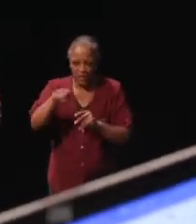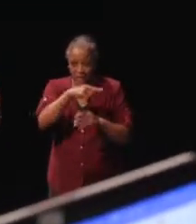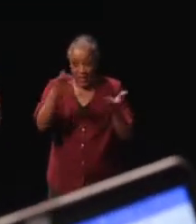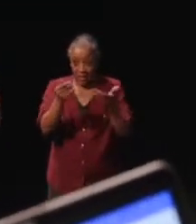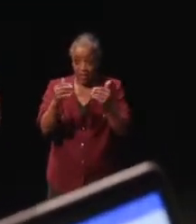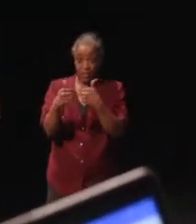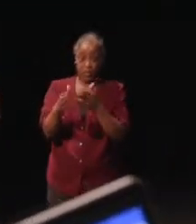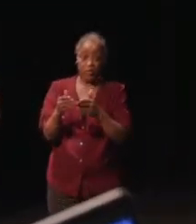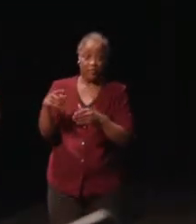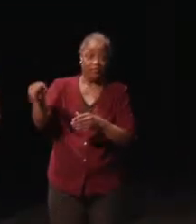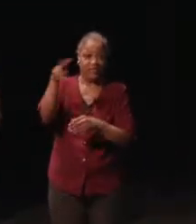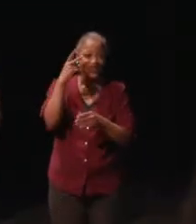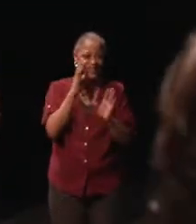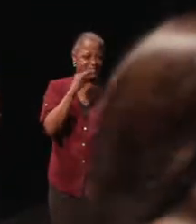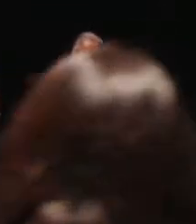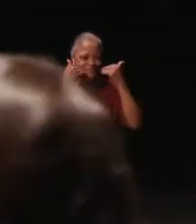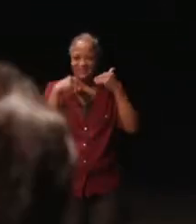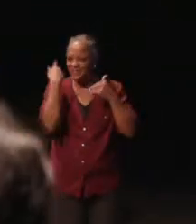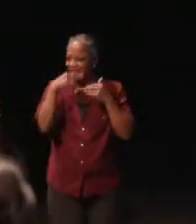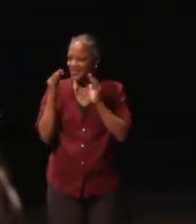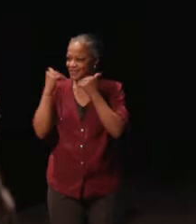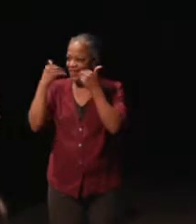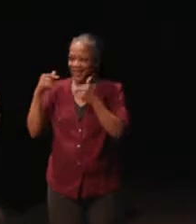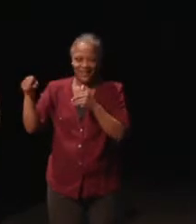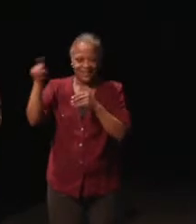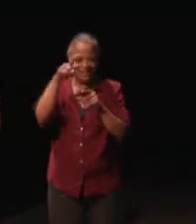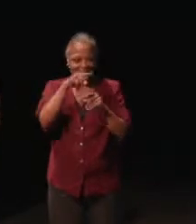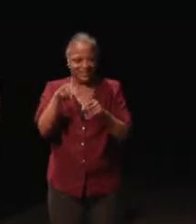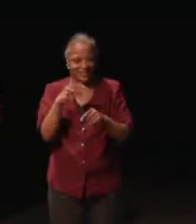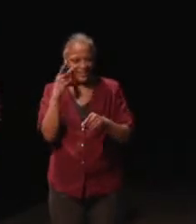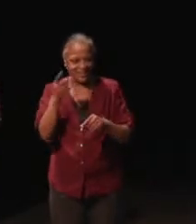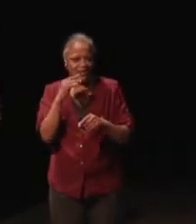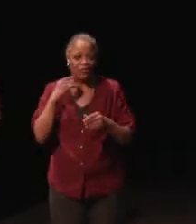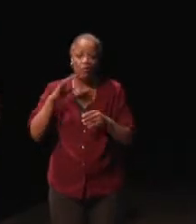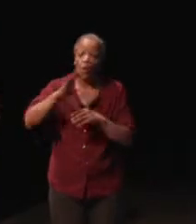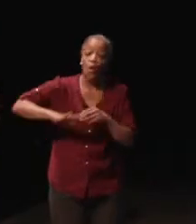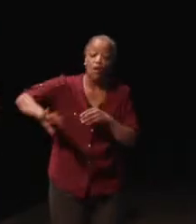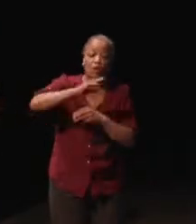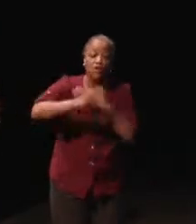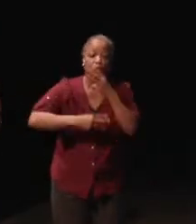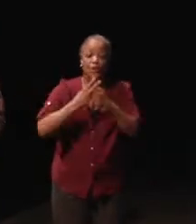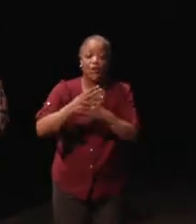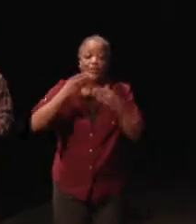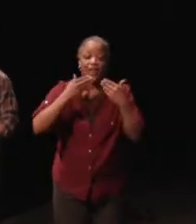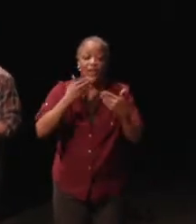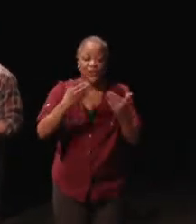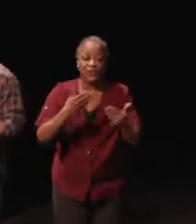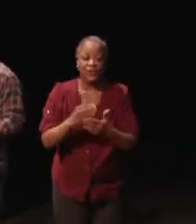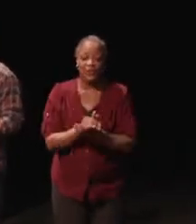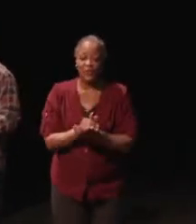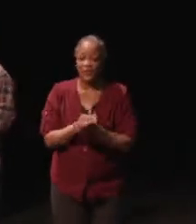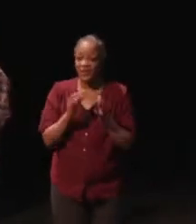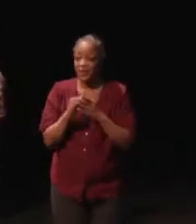And I see all the smiling faces, and from people all over the world. Thank you, we're smiling along.